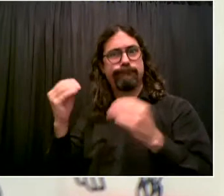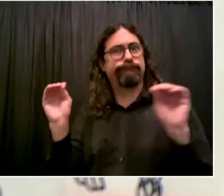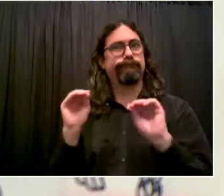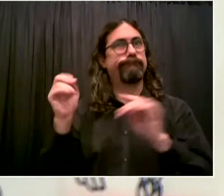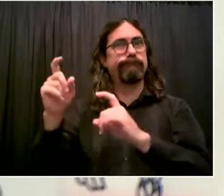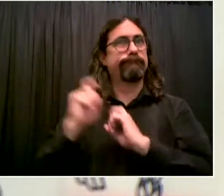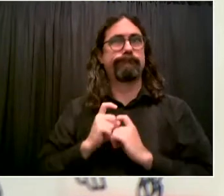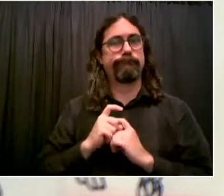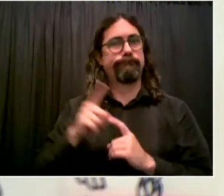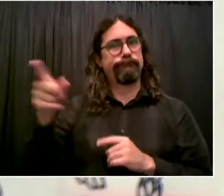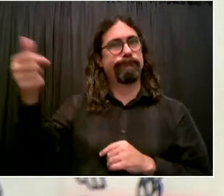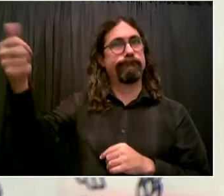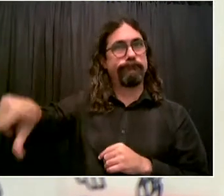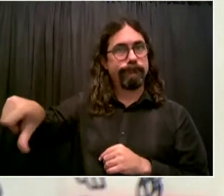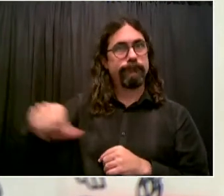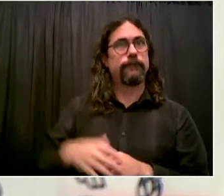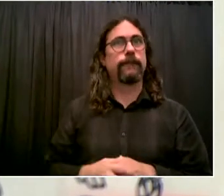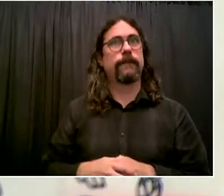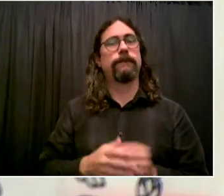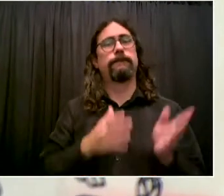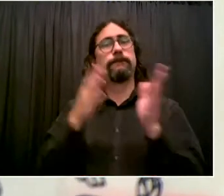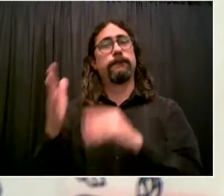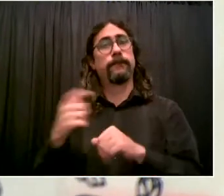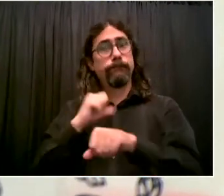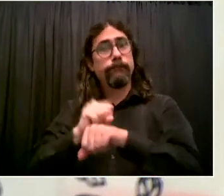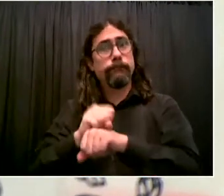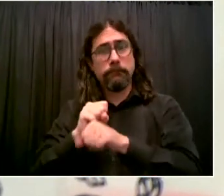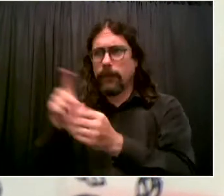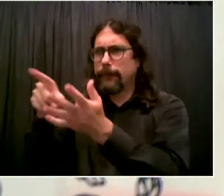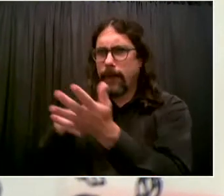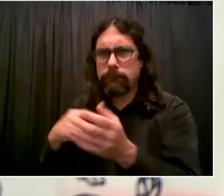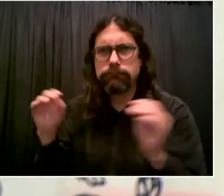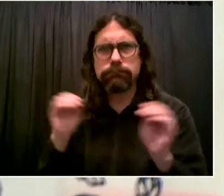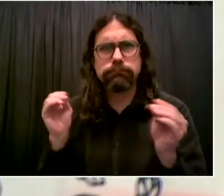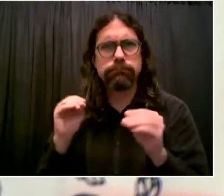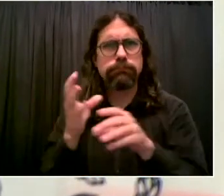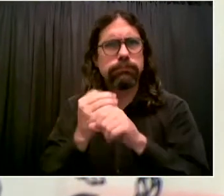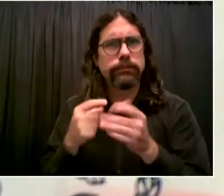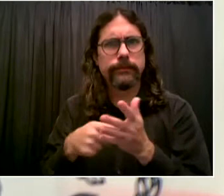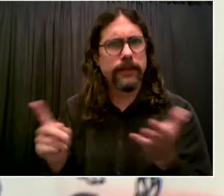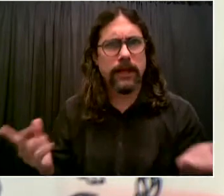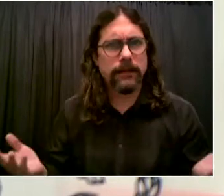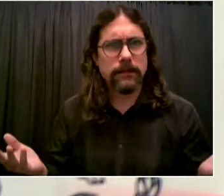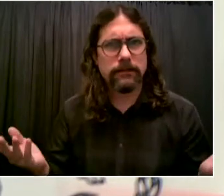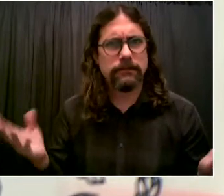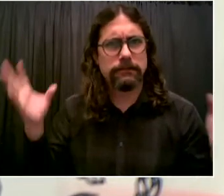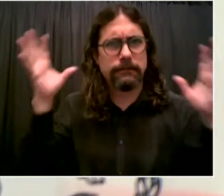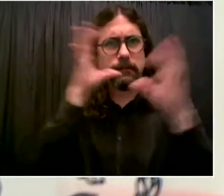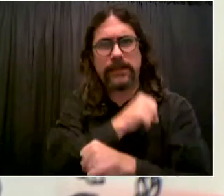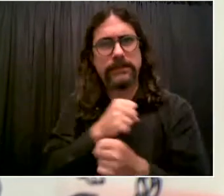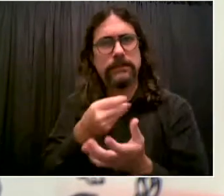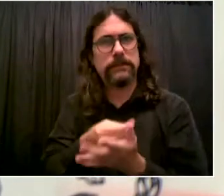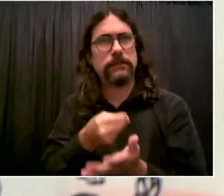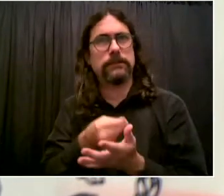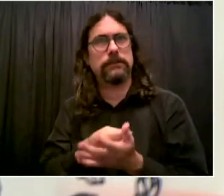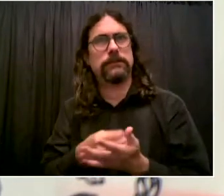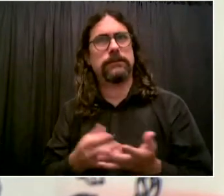WORKED THERE I WAS DENIED SICK LEAVE, A LOT OF PAYMENT I